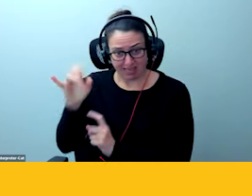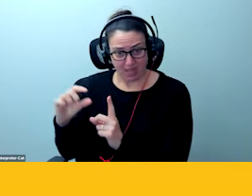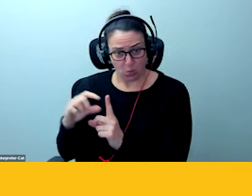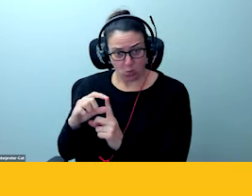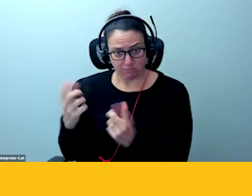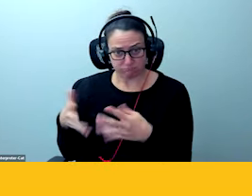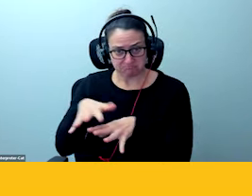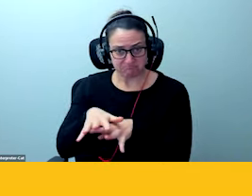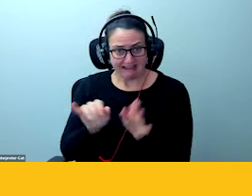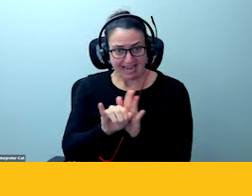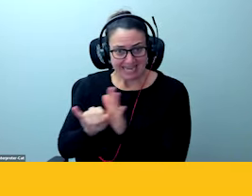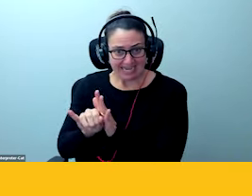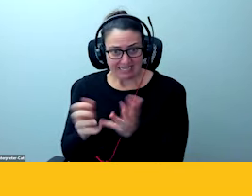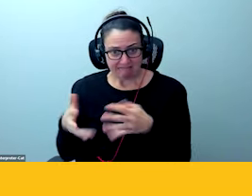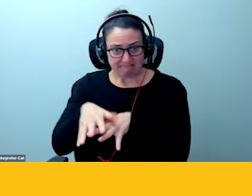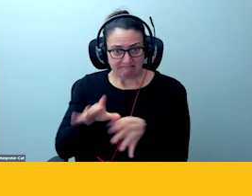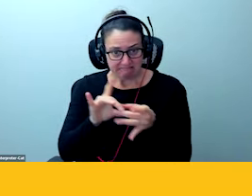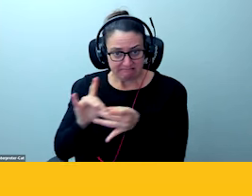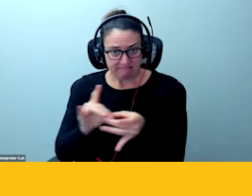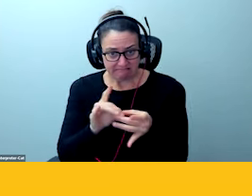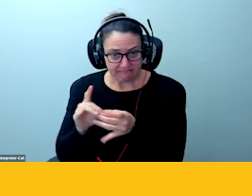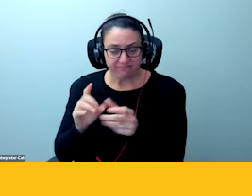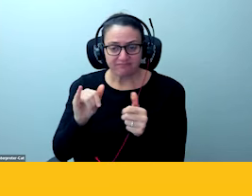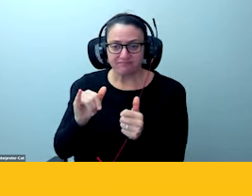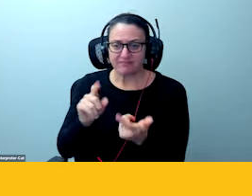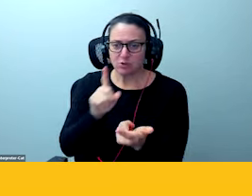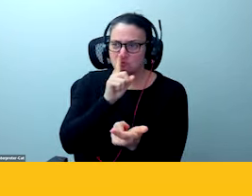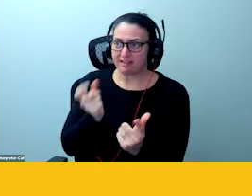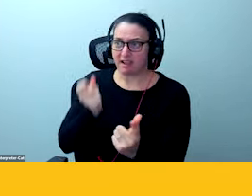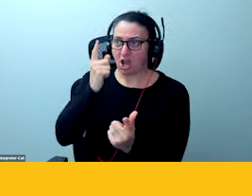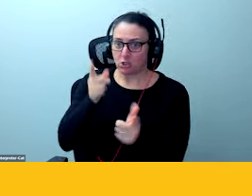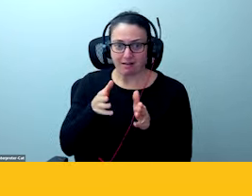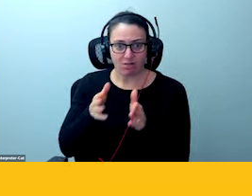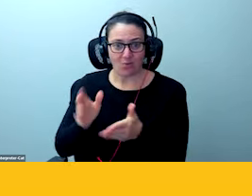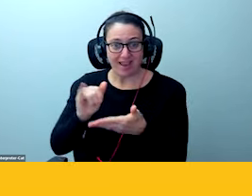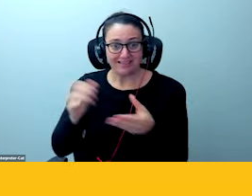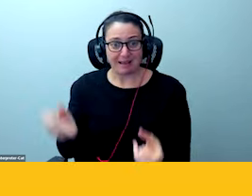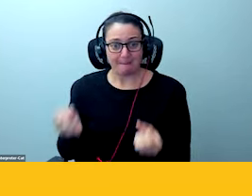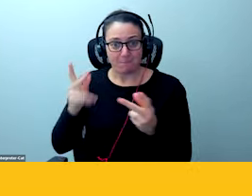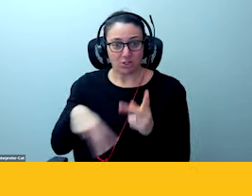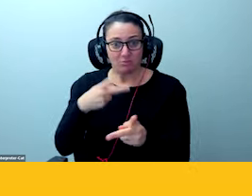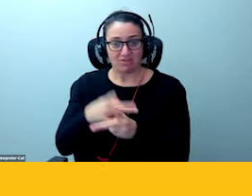of identities. And intersectionality is this, "Metaphor for understanding the ways that multiple forms of inequality